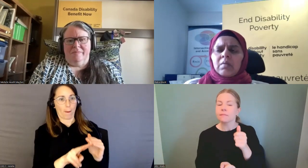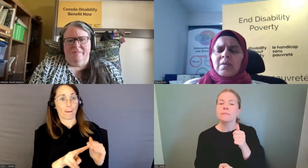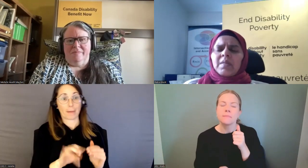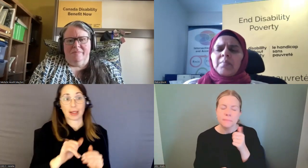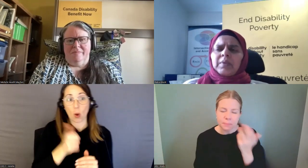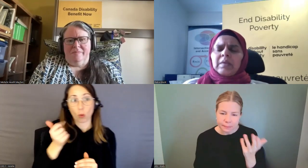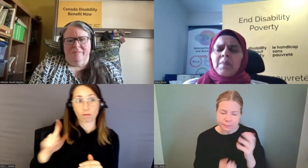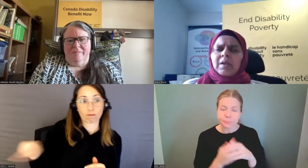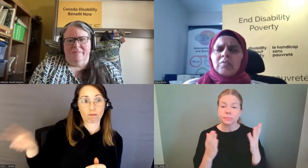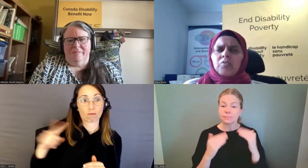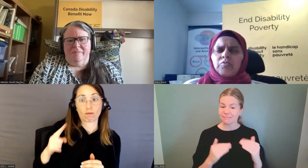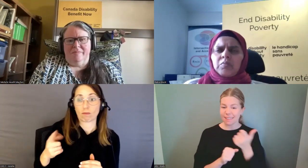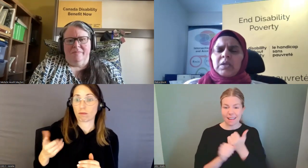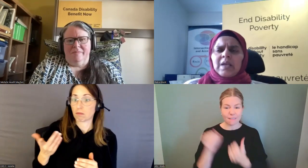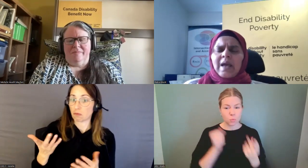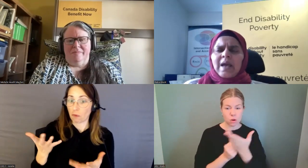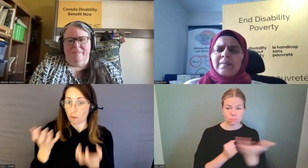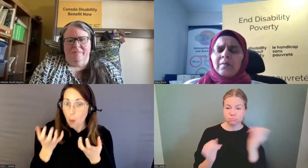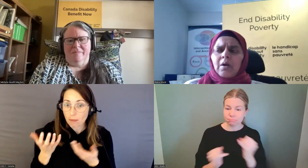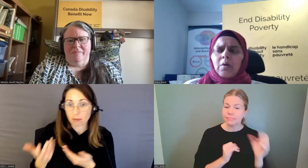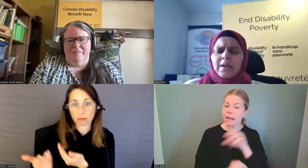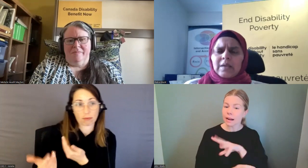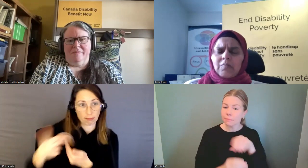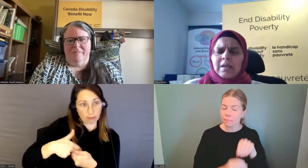SOME OF THE BLEAK MARKET SOCIAL MEDIA ADS ARE ALREADY RUNNING.